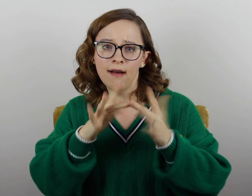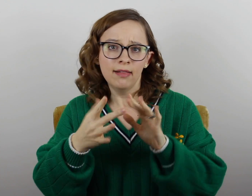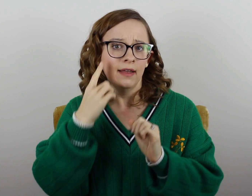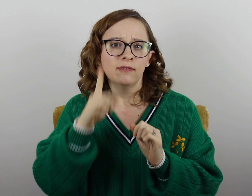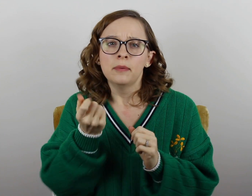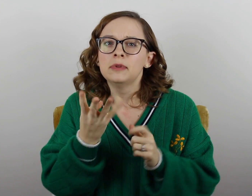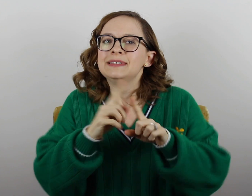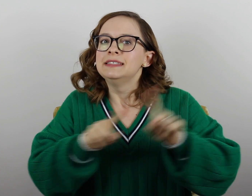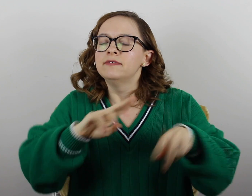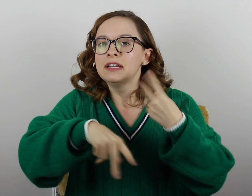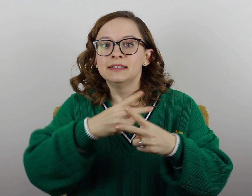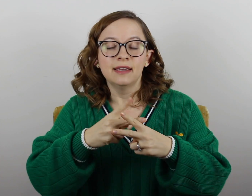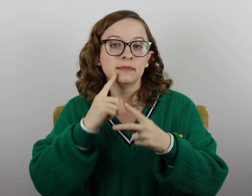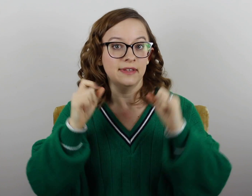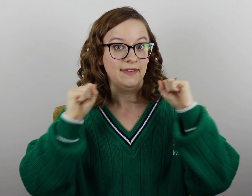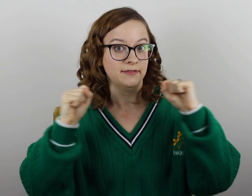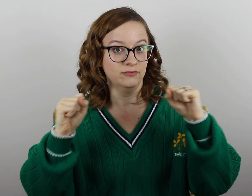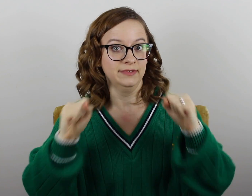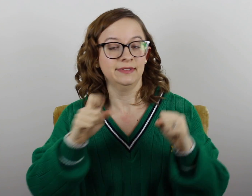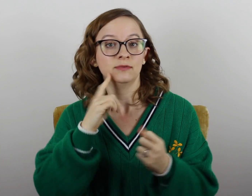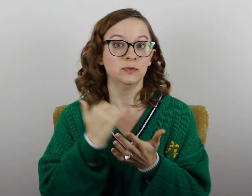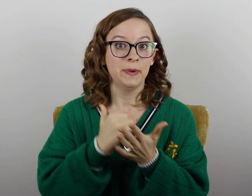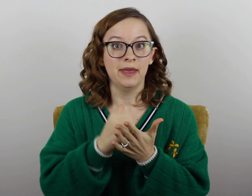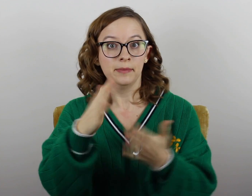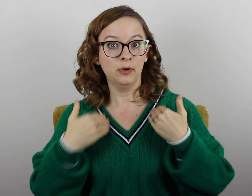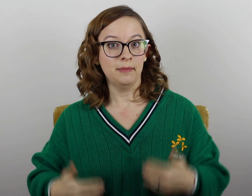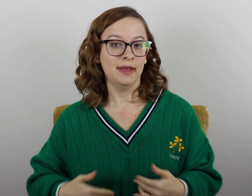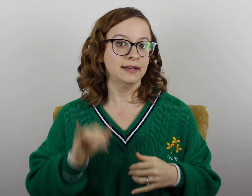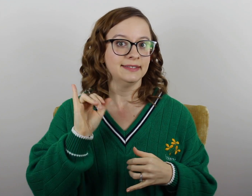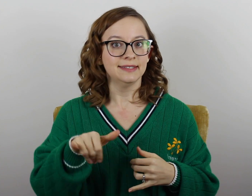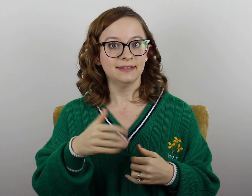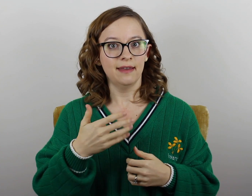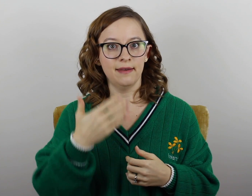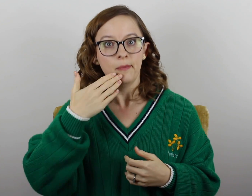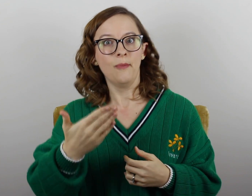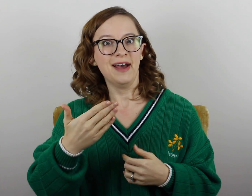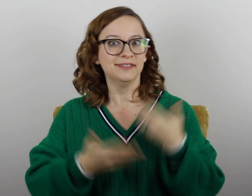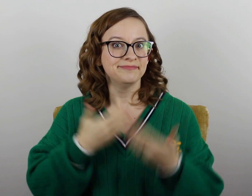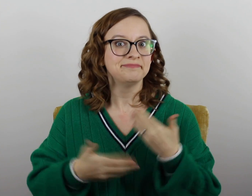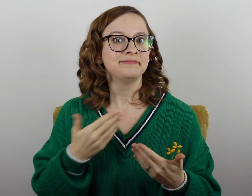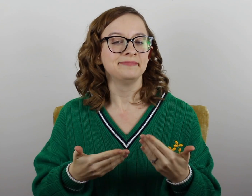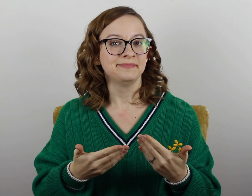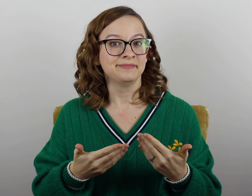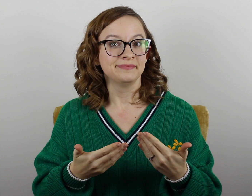Again, you can look online for different types of exercises to help with different parts of your body.